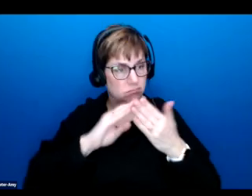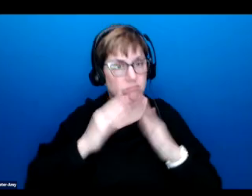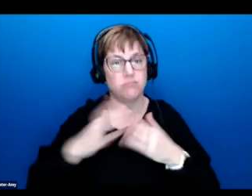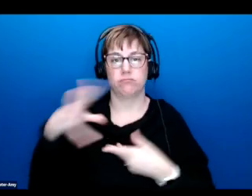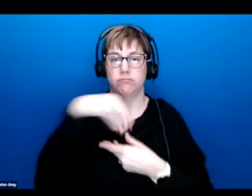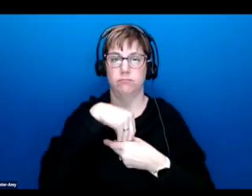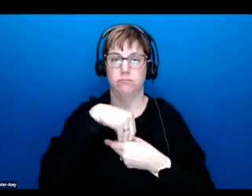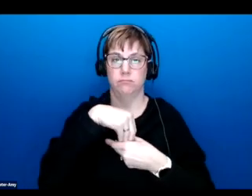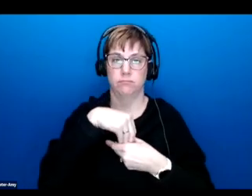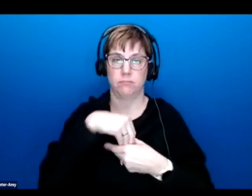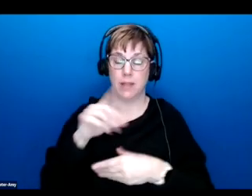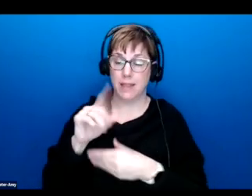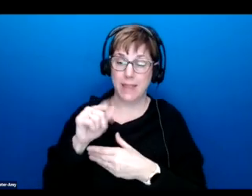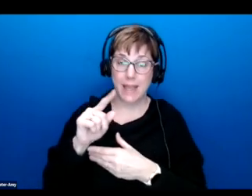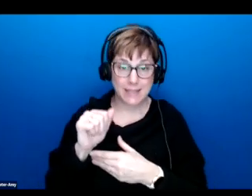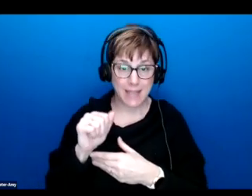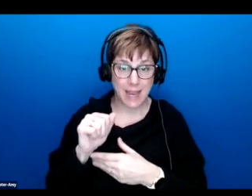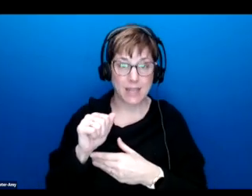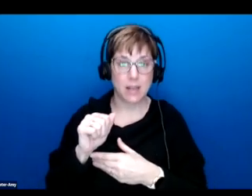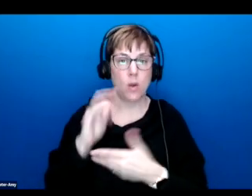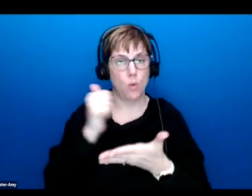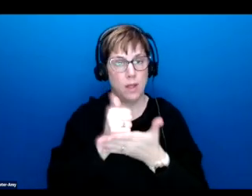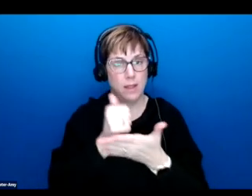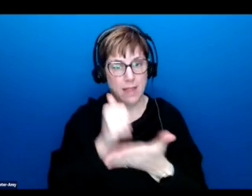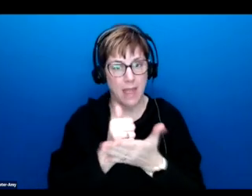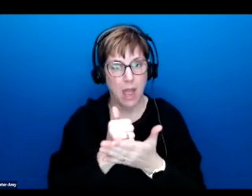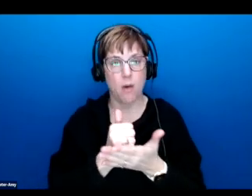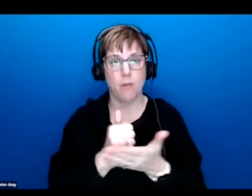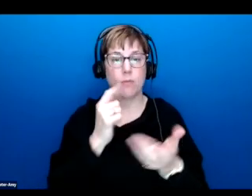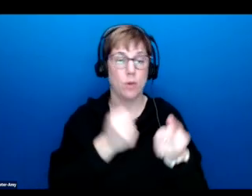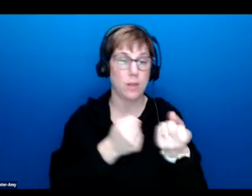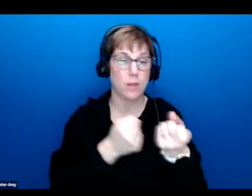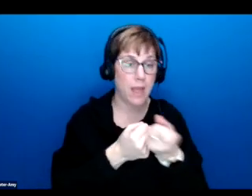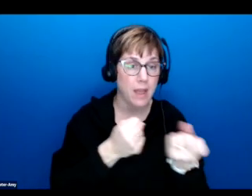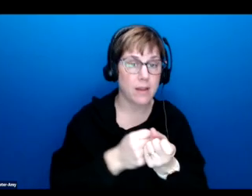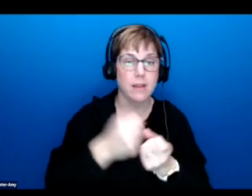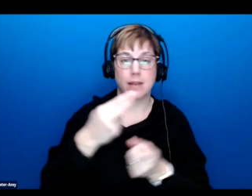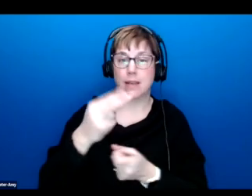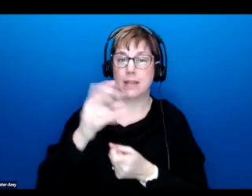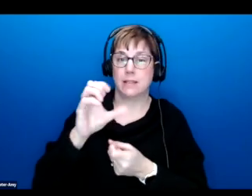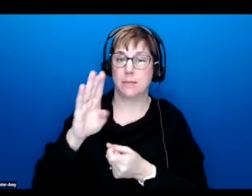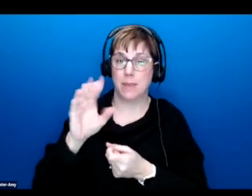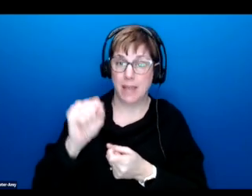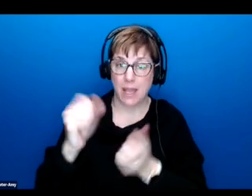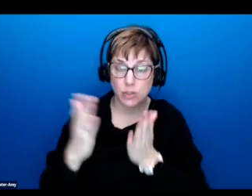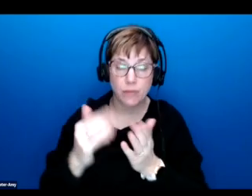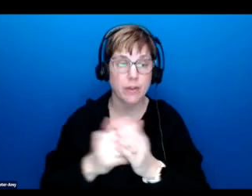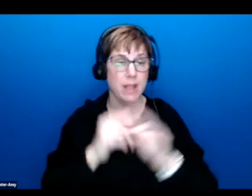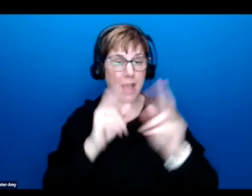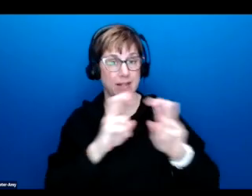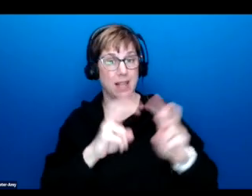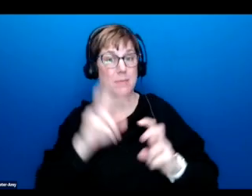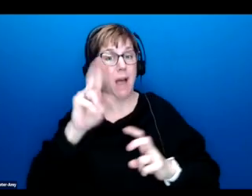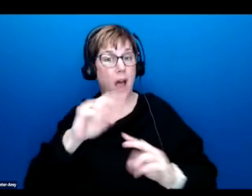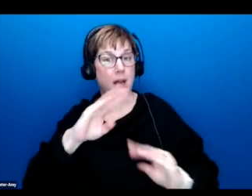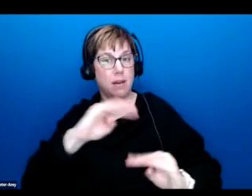This data can aid in advocacy and HCBS services, assess unmet need and utilization,